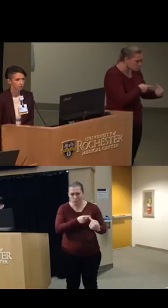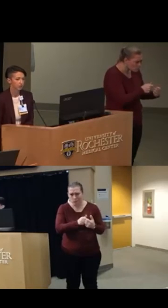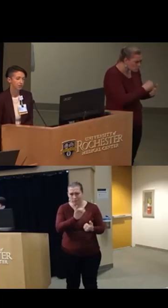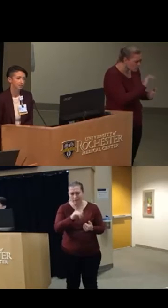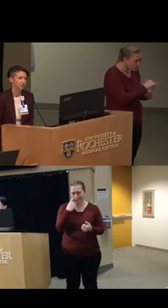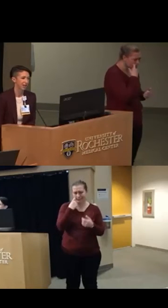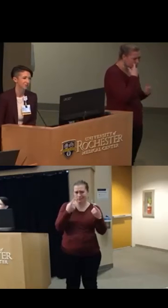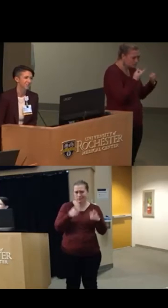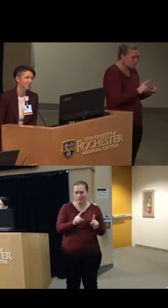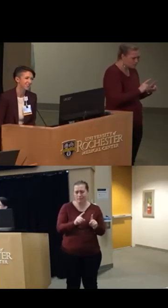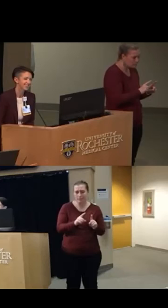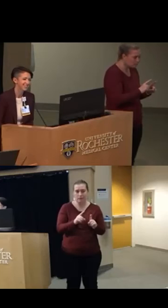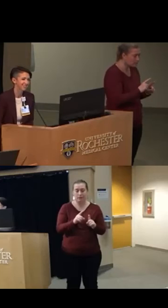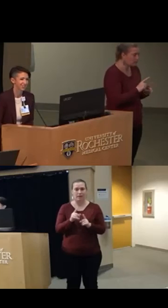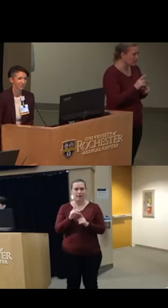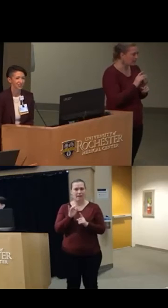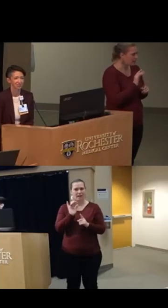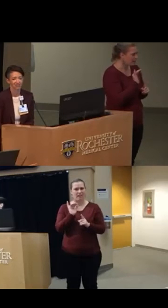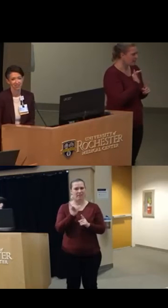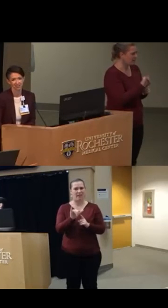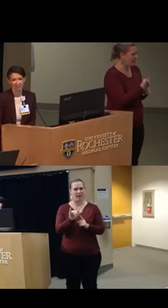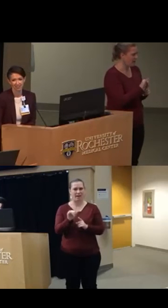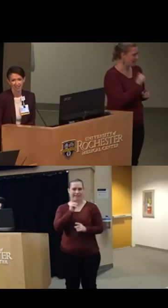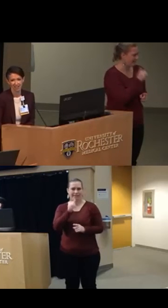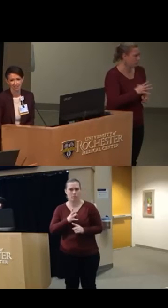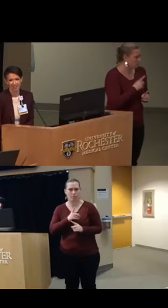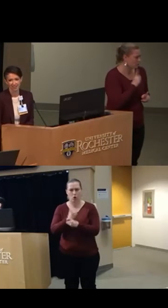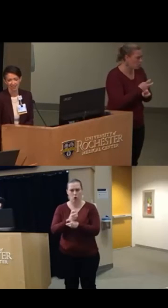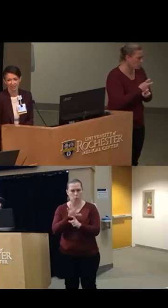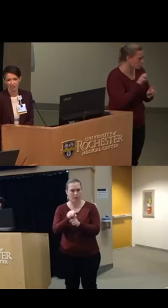it's really difficult to capture that work but I just want you all to know um that there there is